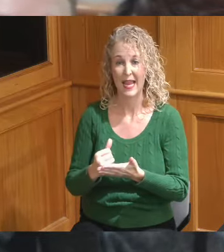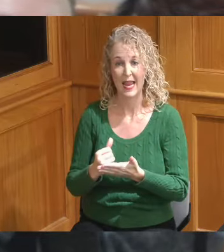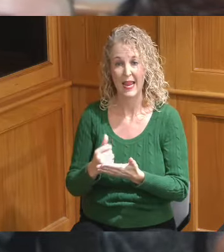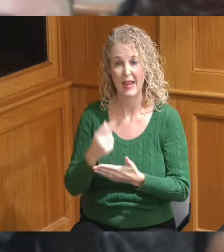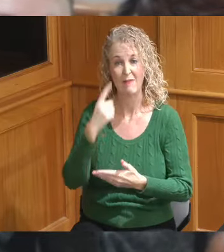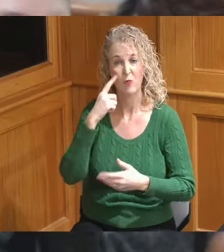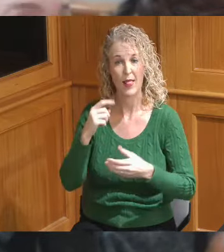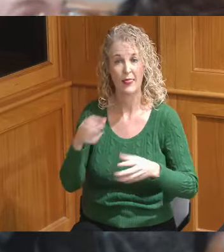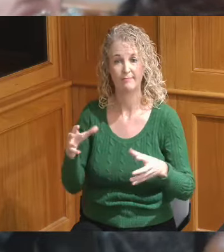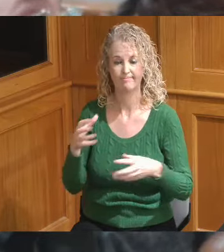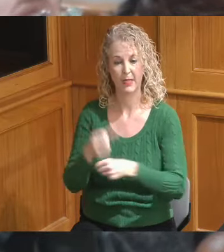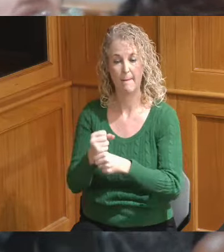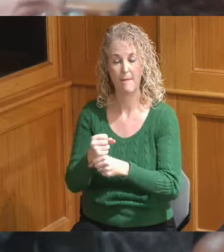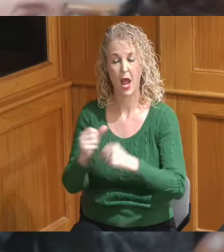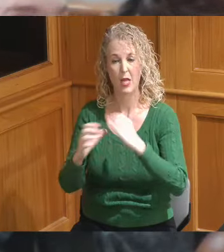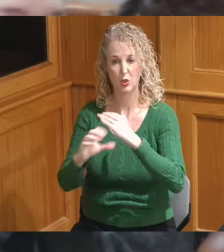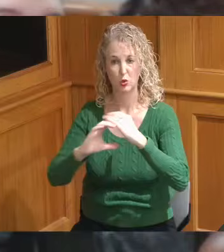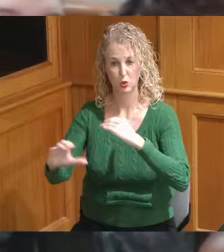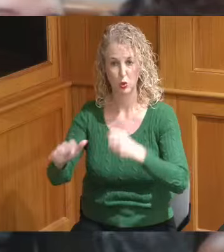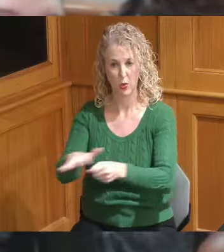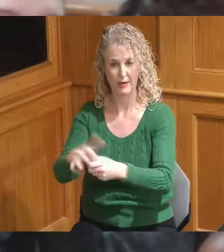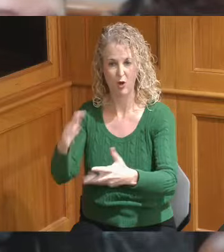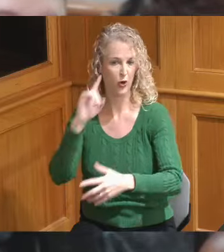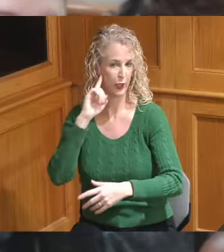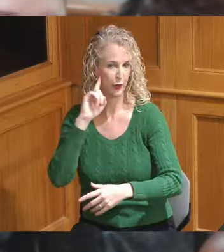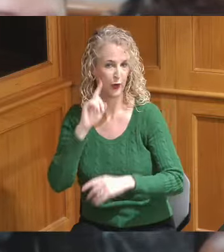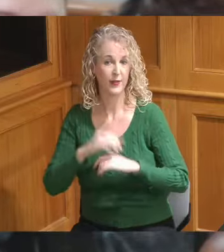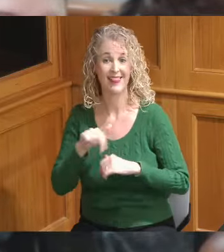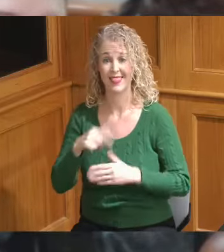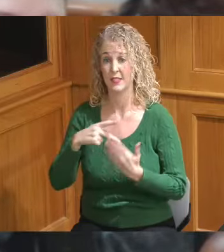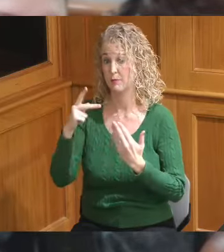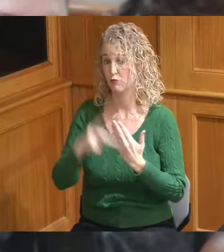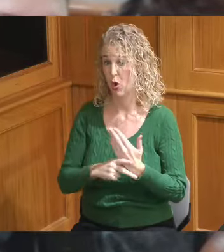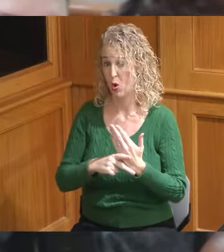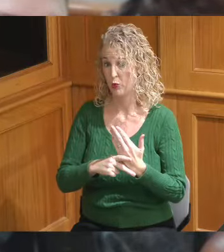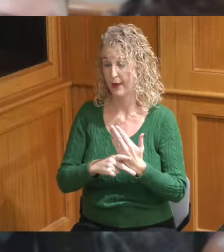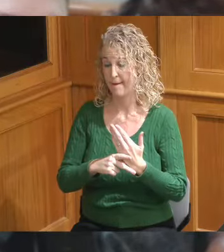sewer area. You've heard public comments on this earlier. this program concept was shared with the